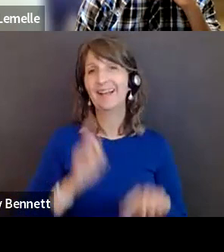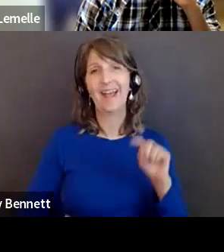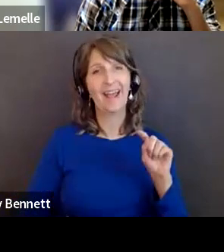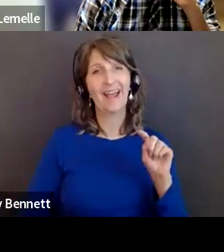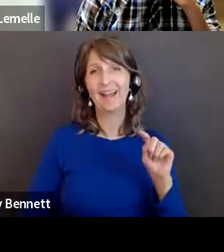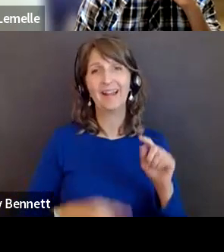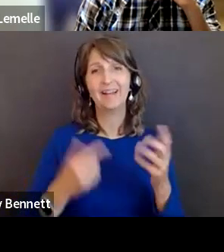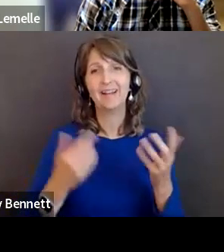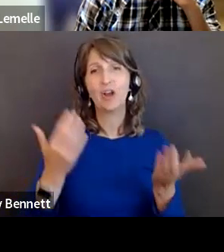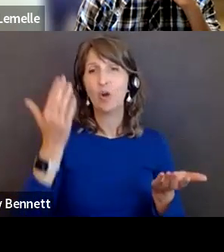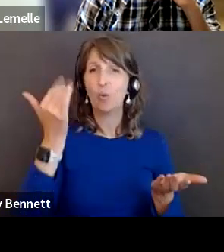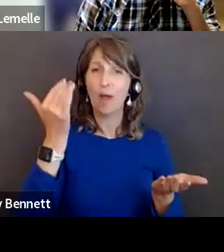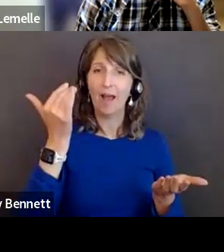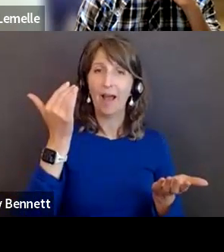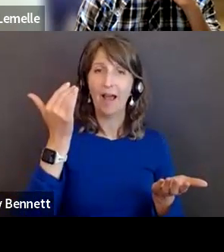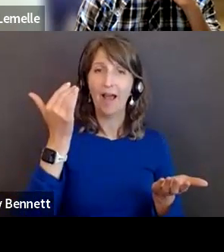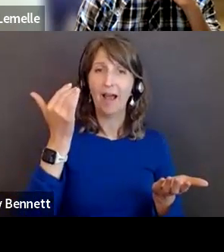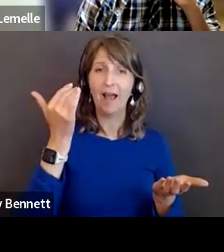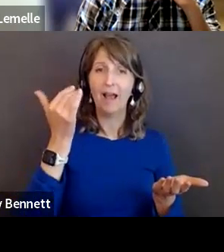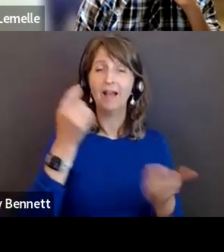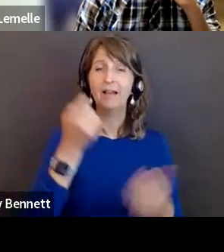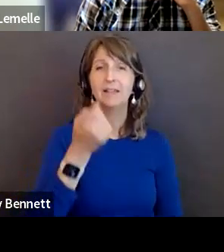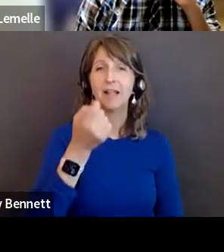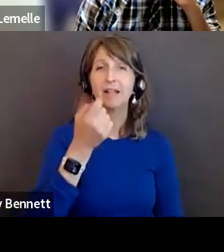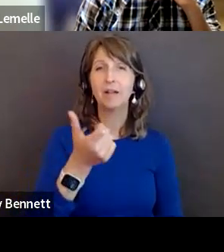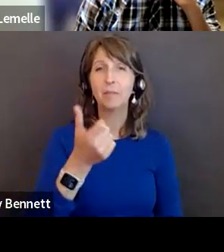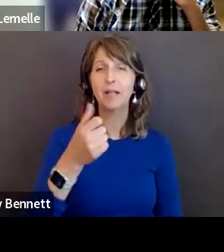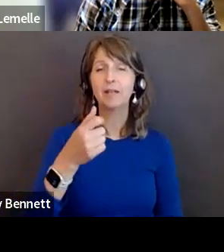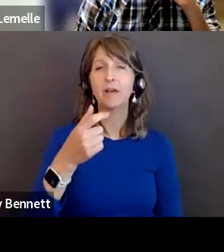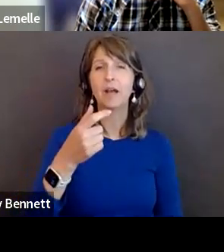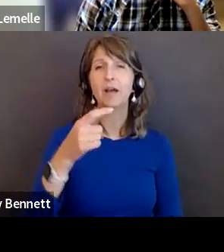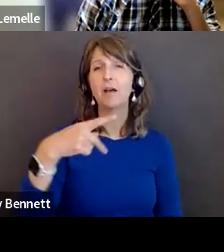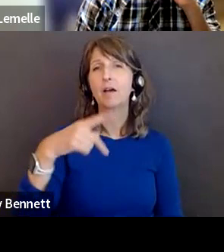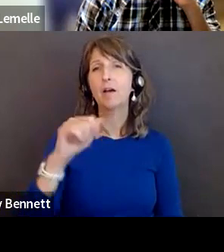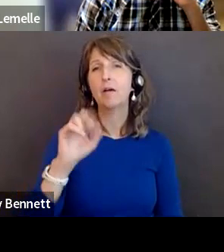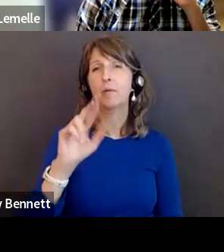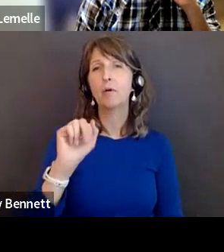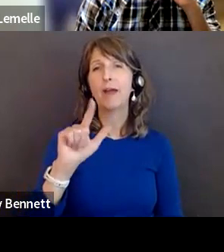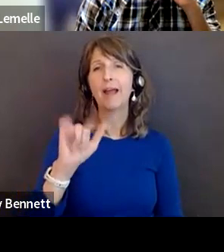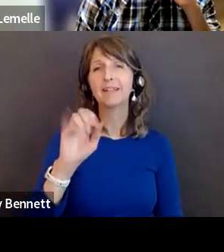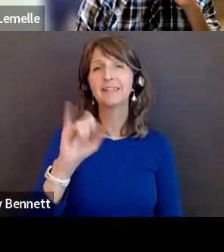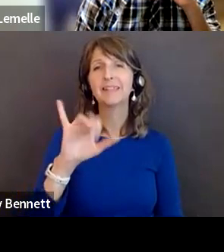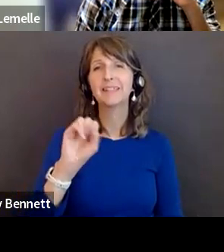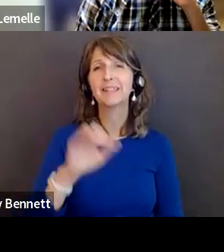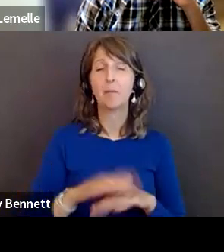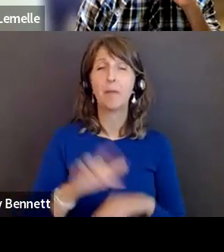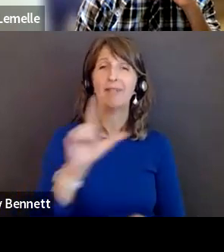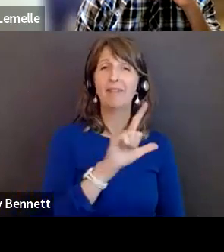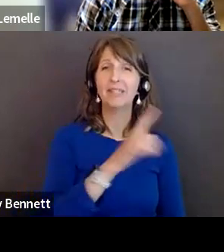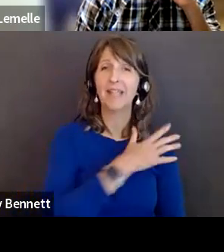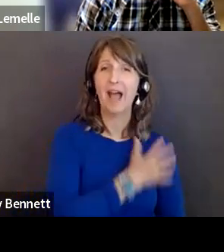The slight paralysis I have on the left side of my body. So it has gone the way of that.